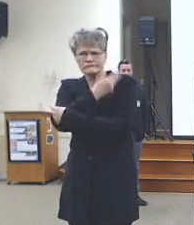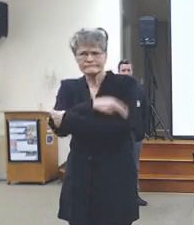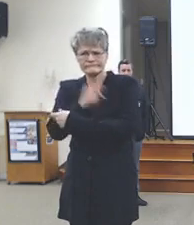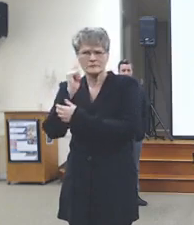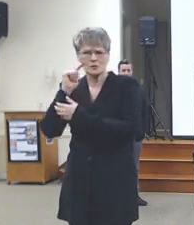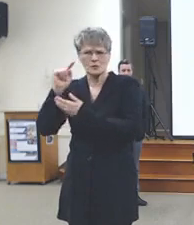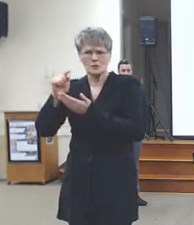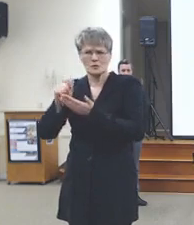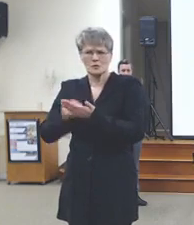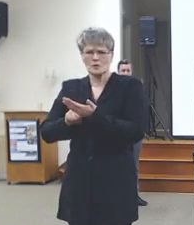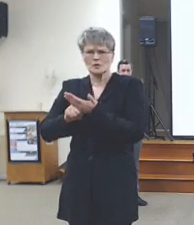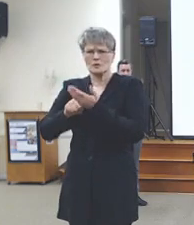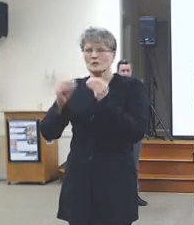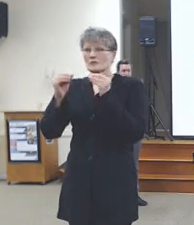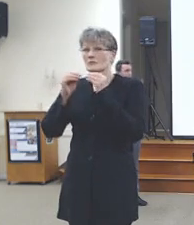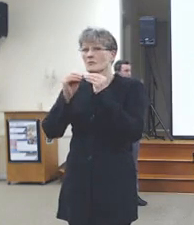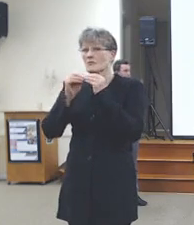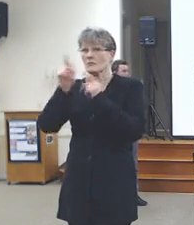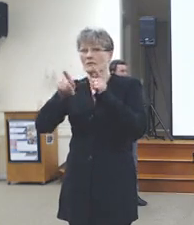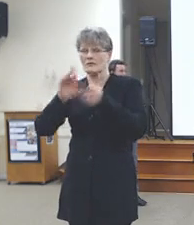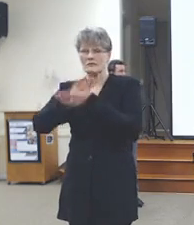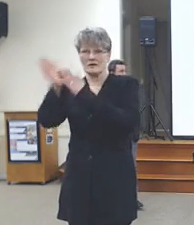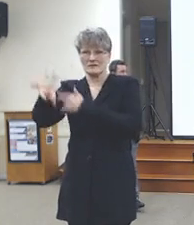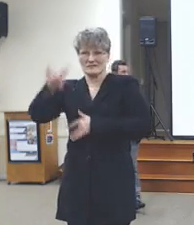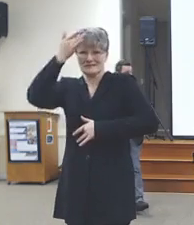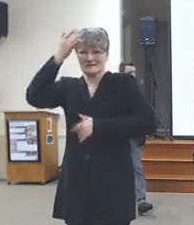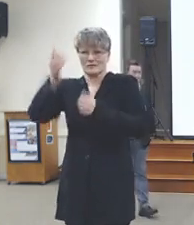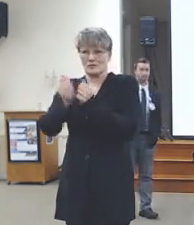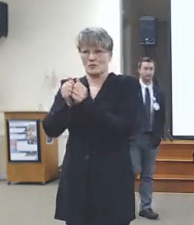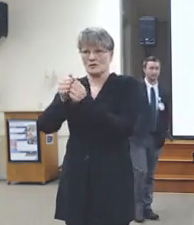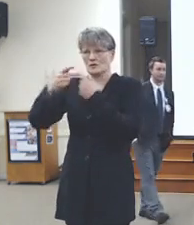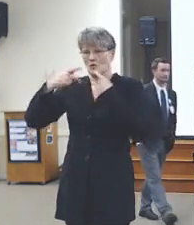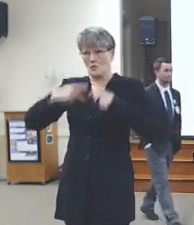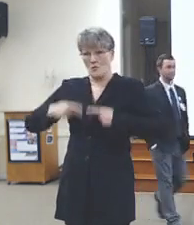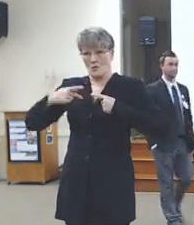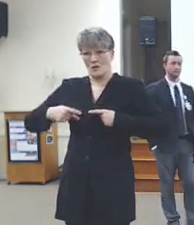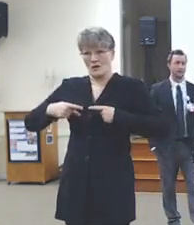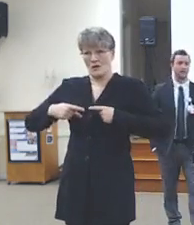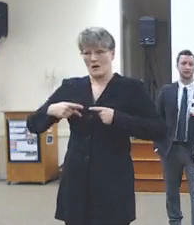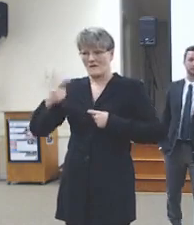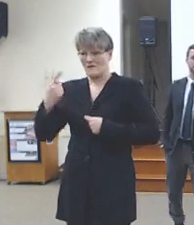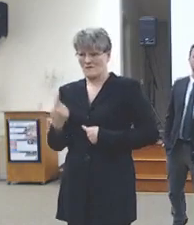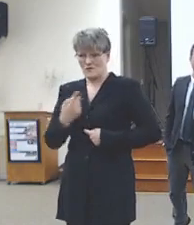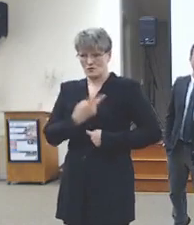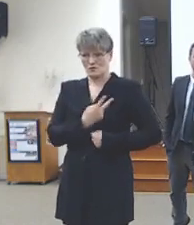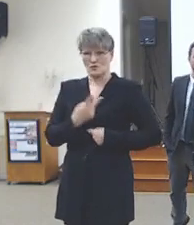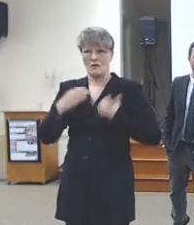bilateral pneumonia. No for both facilities at this time. Val? Now I